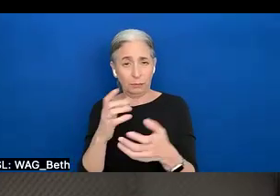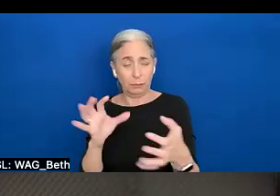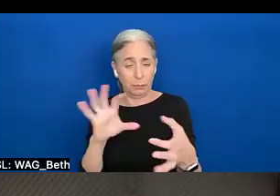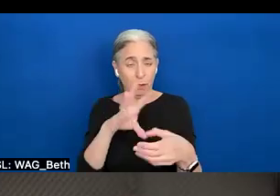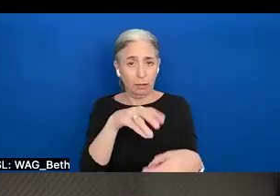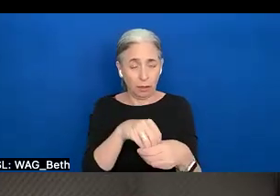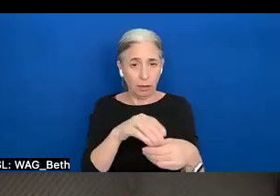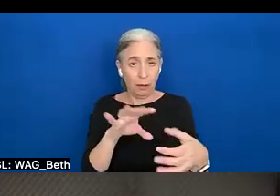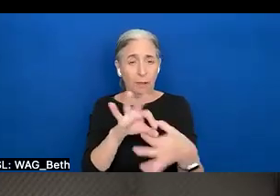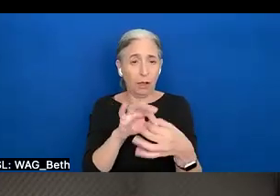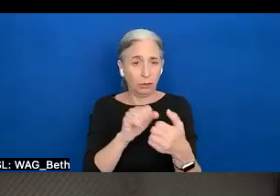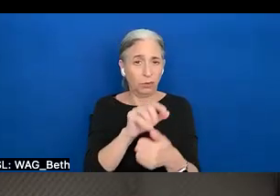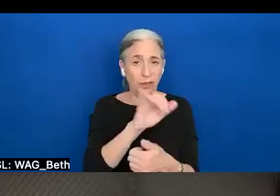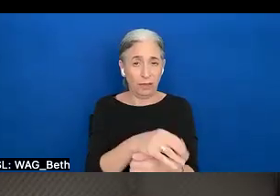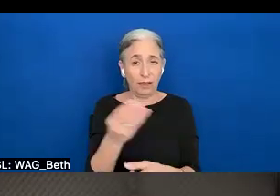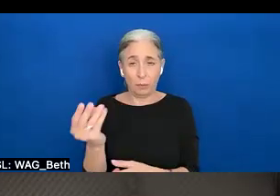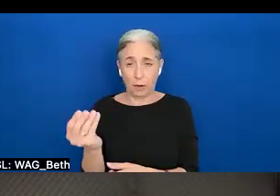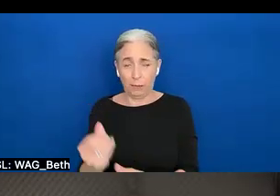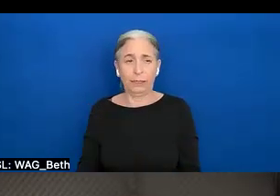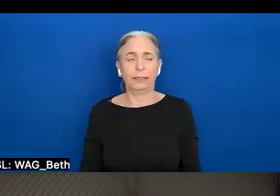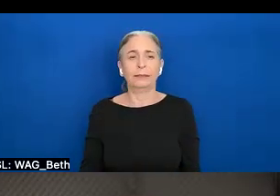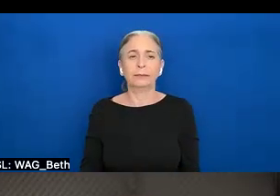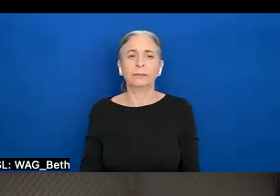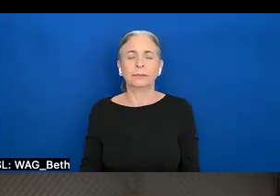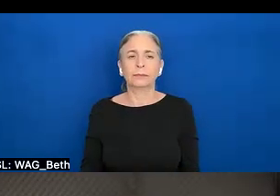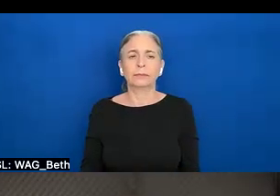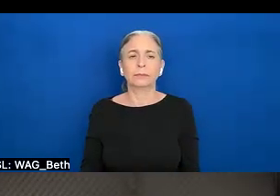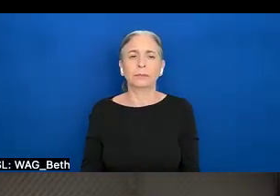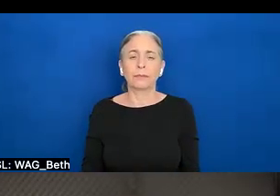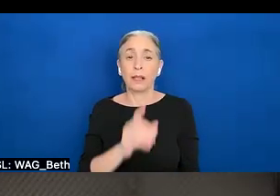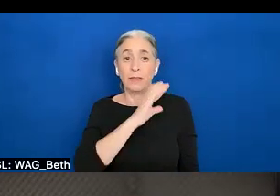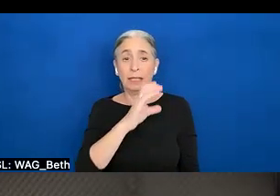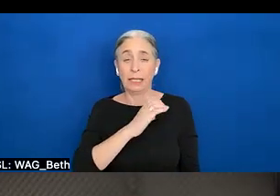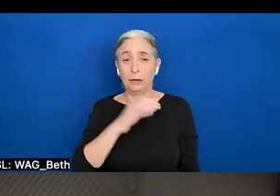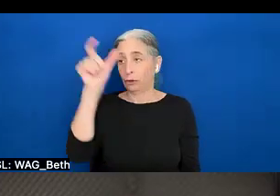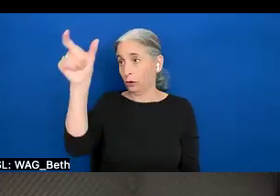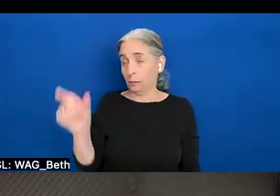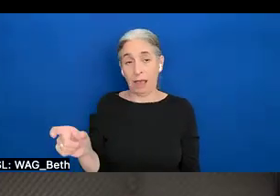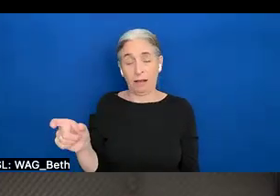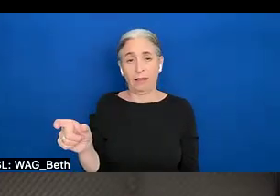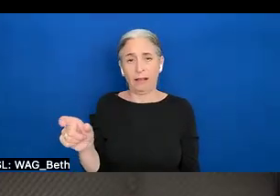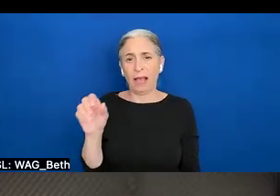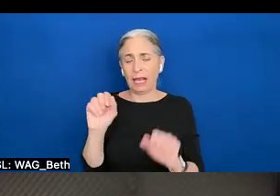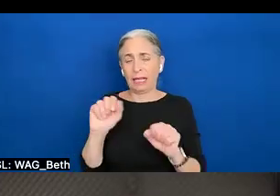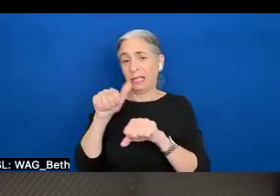So if I go to the character panel, I can set the language.